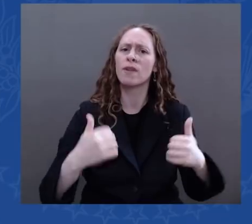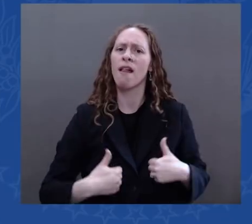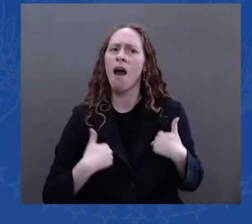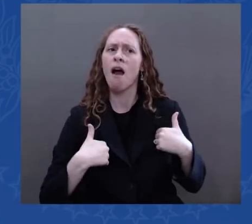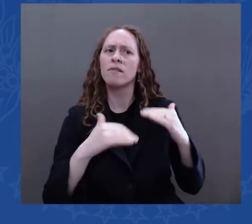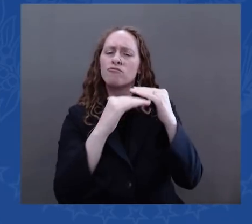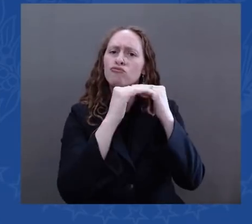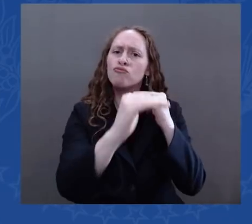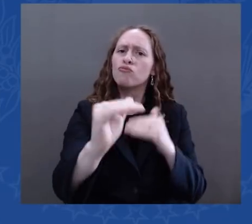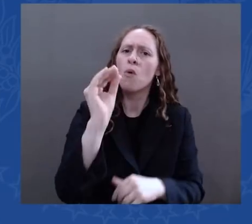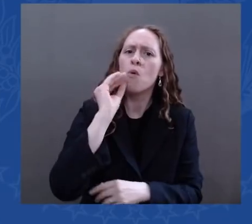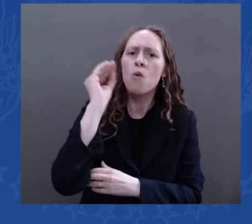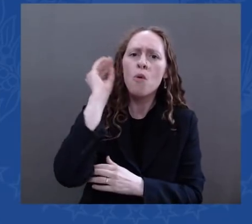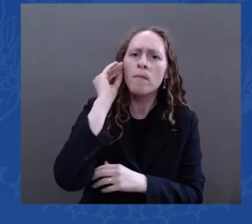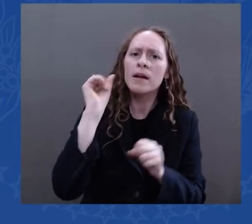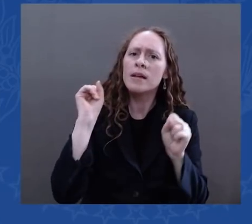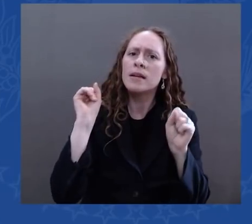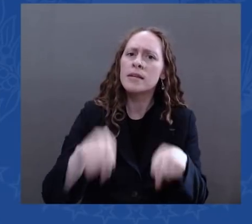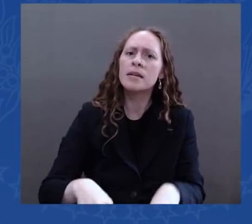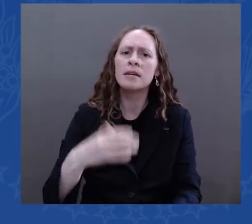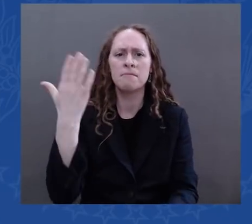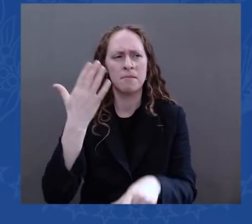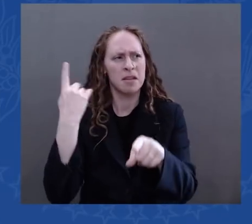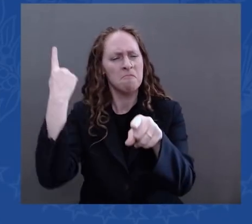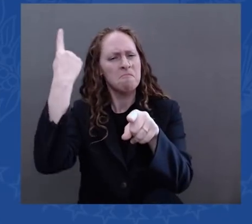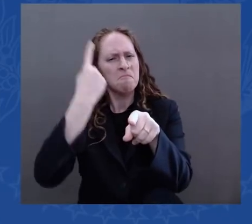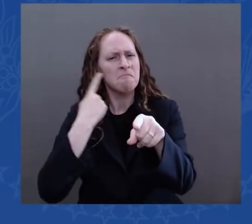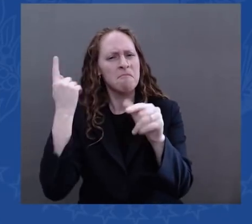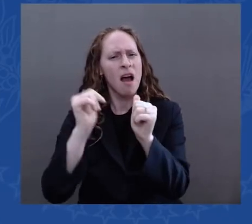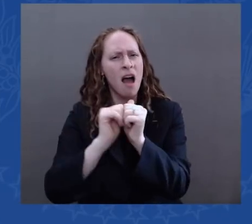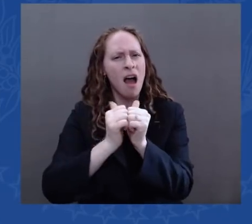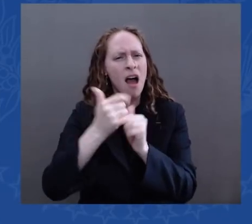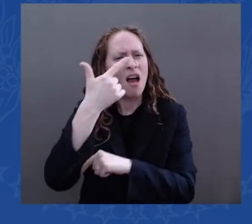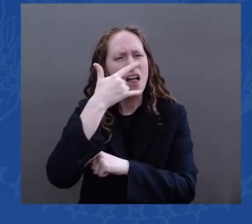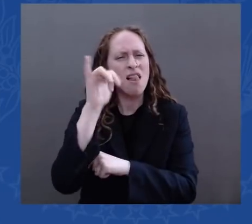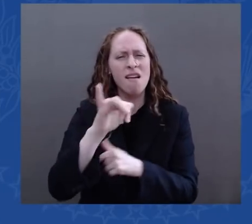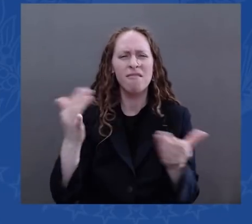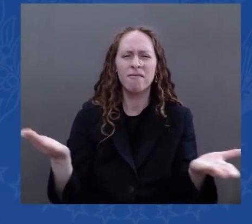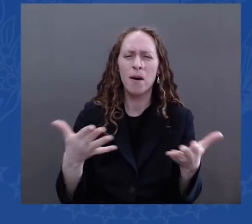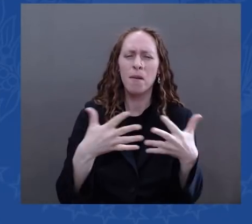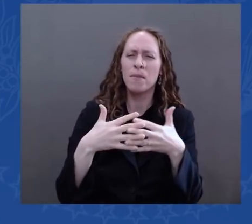This is an issue families in every part of the country face. I've said it before: